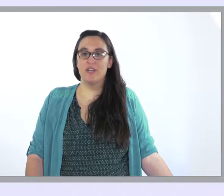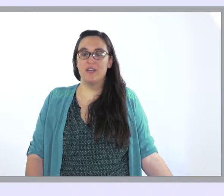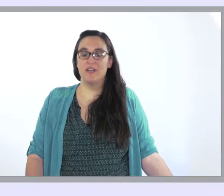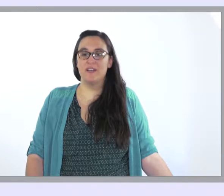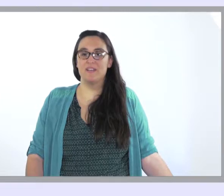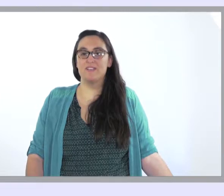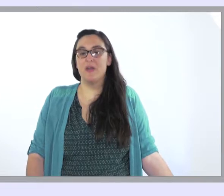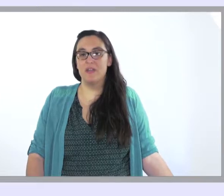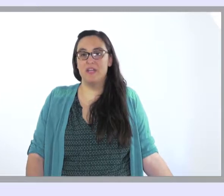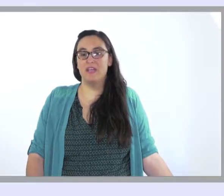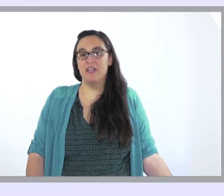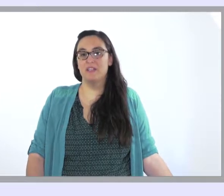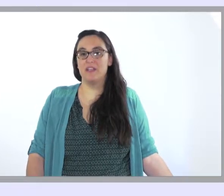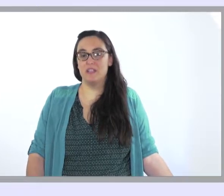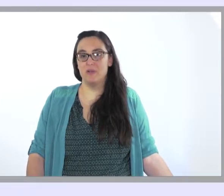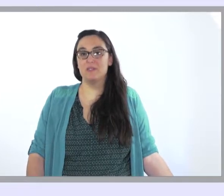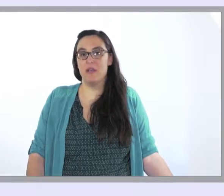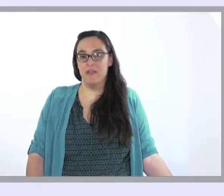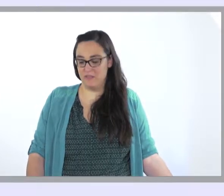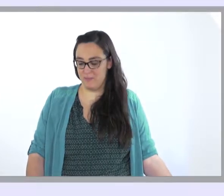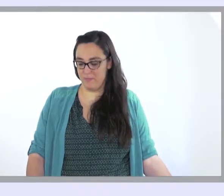on signing and lexical signs.